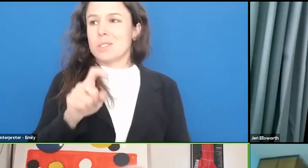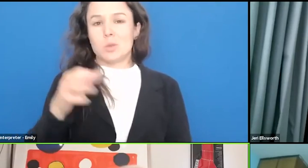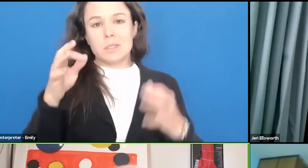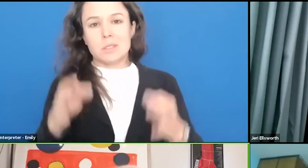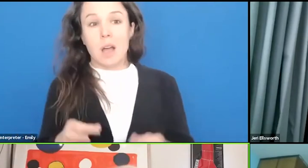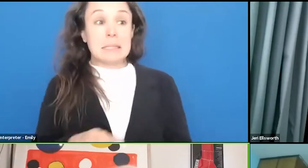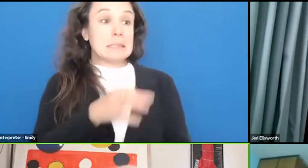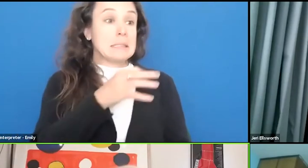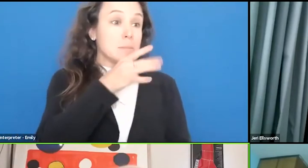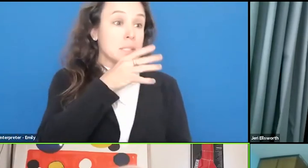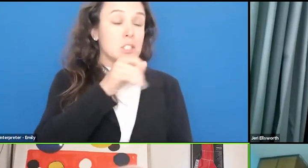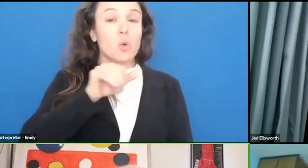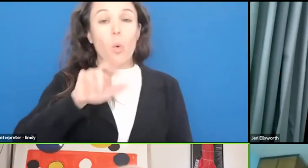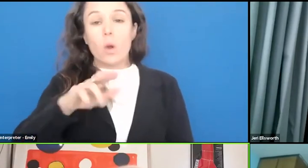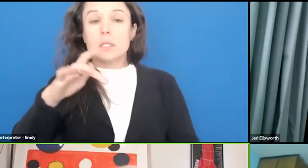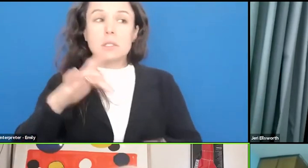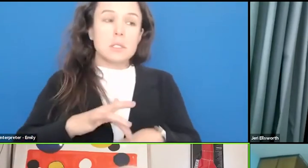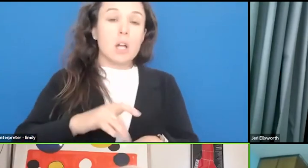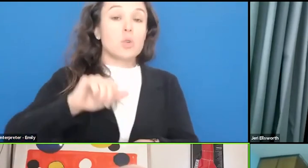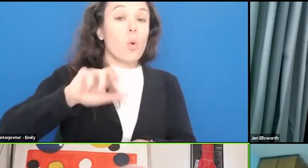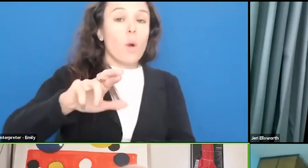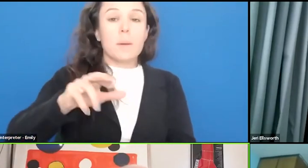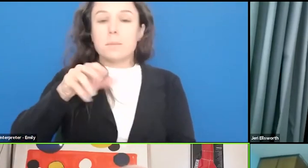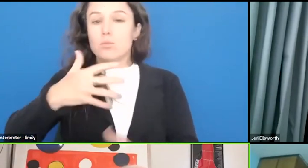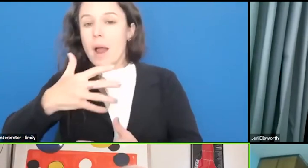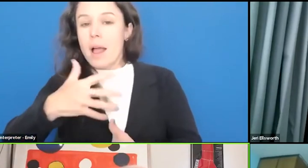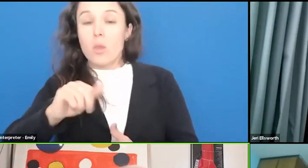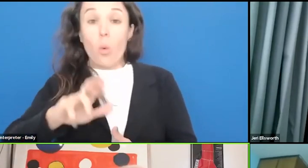interface, or it's a touch interface, or it's a breath interface, or it's a brain interface,